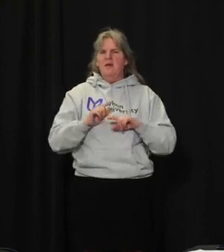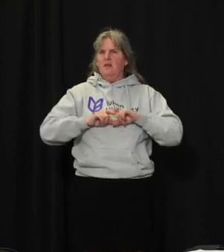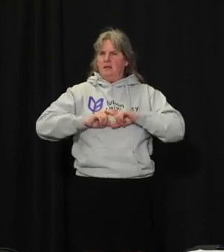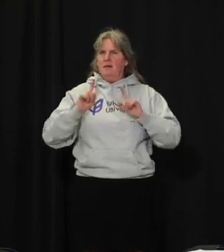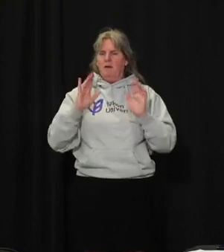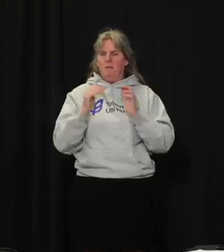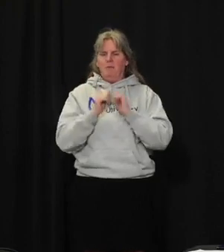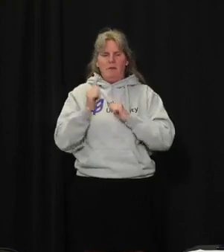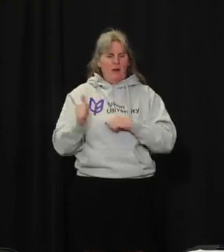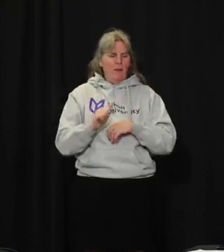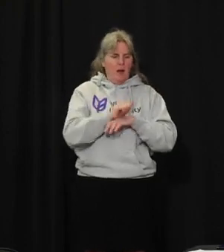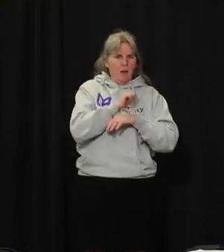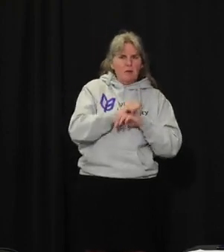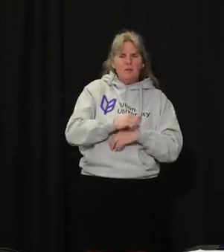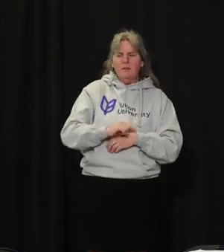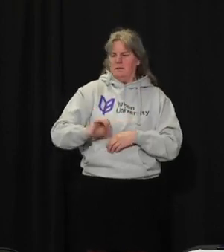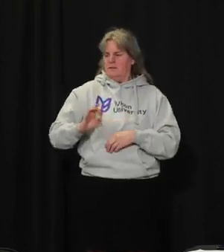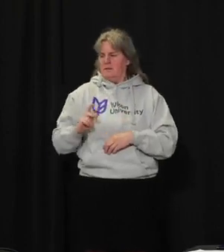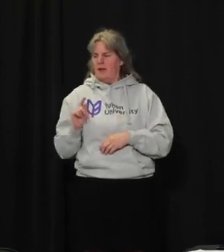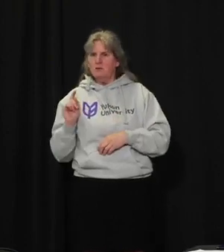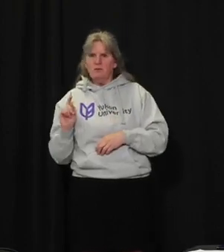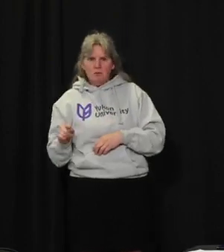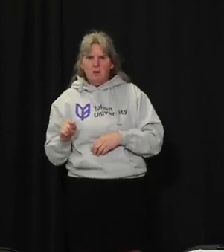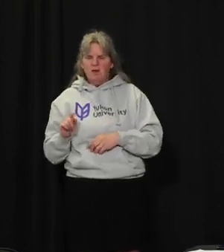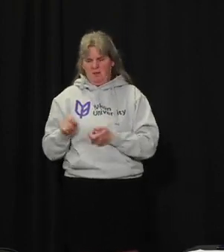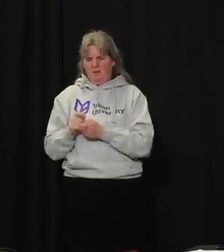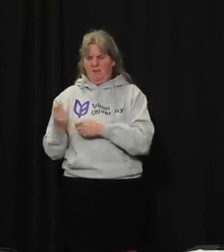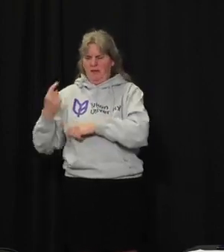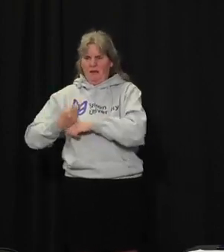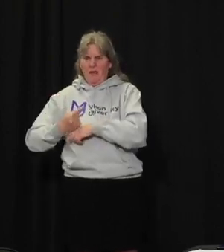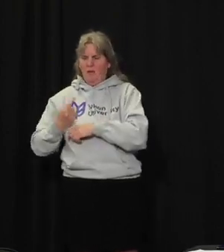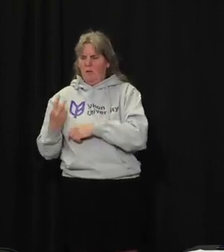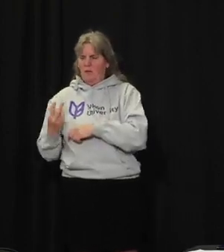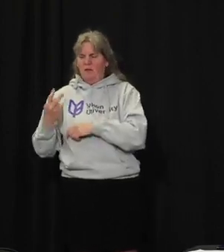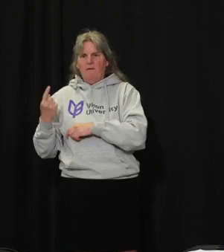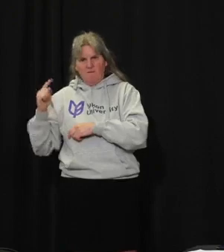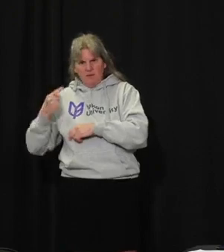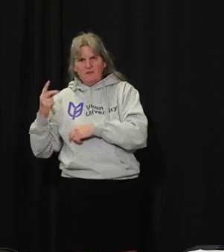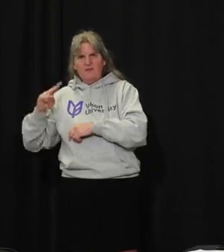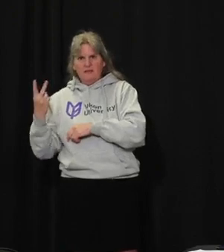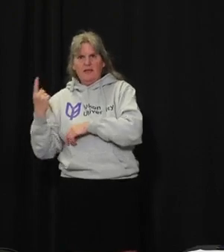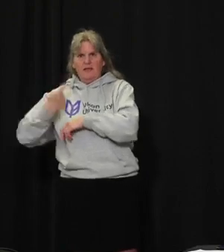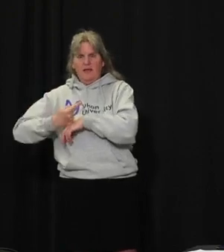moving from one phase to the next. Saskatchewan was similar, giving dates for the first two phases